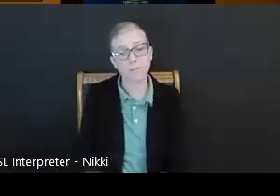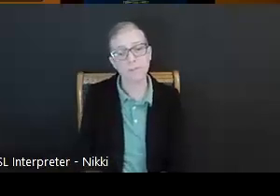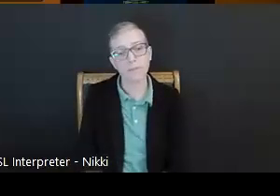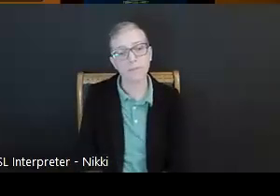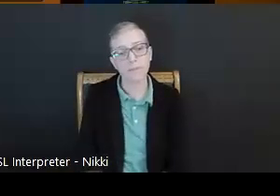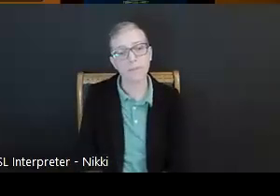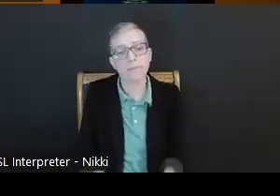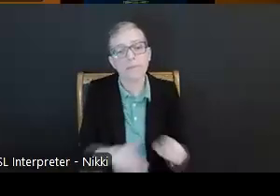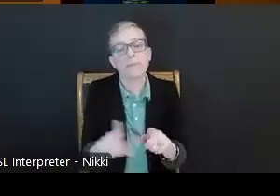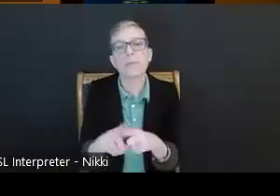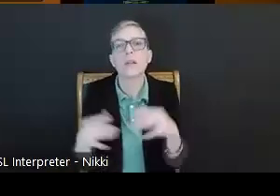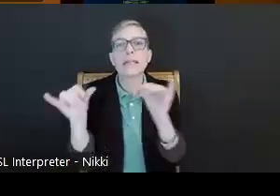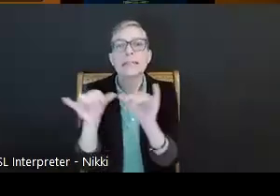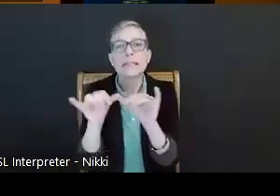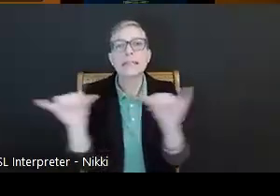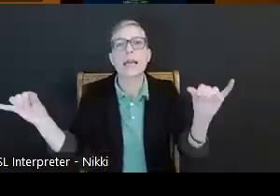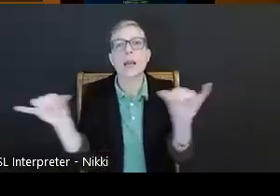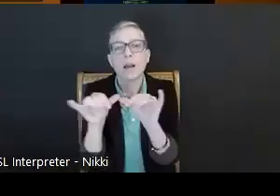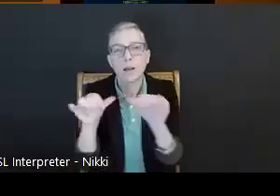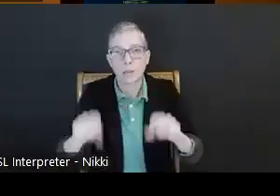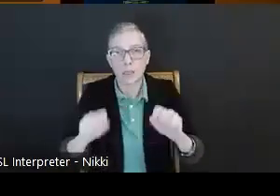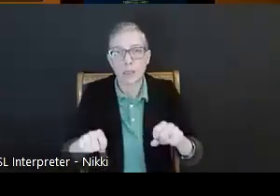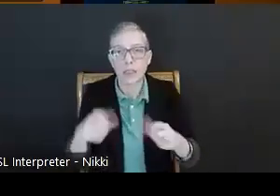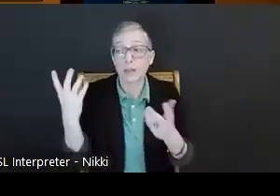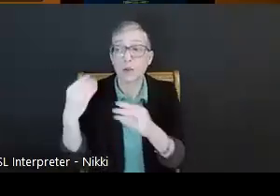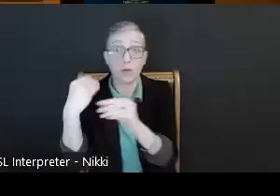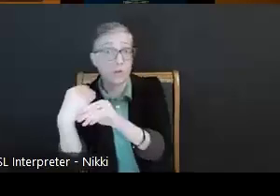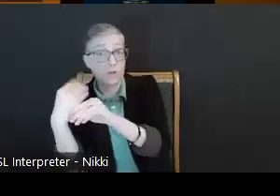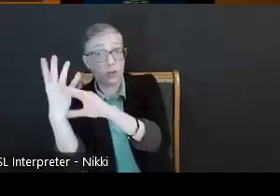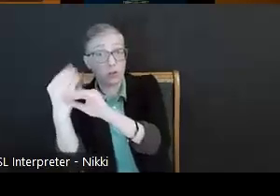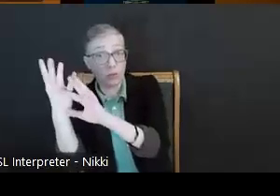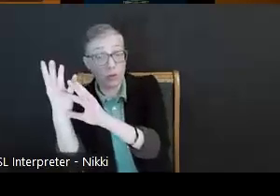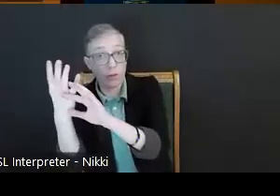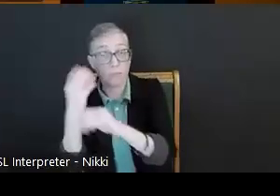scalability so if we're thinking about virtual delivery and expanding the accessibility but